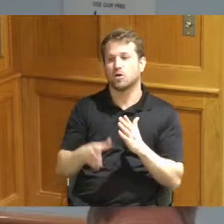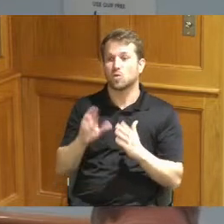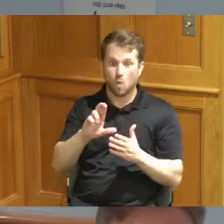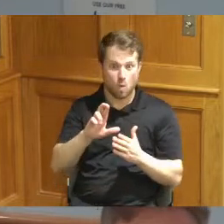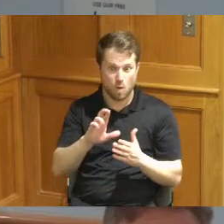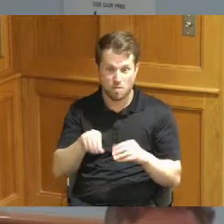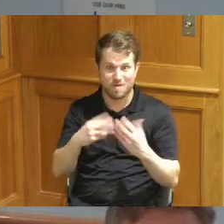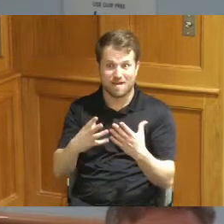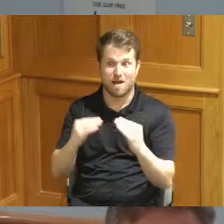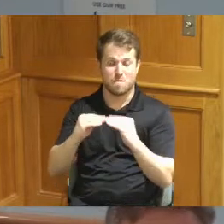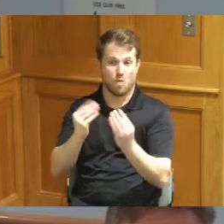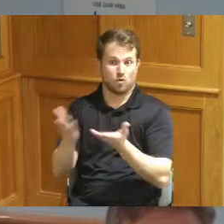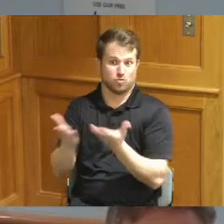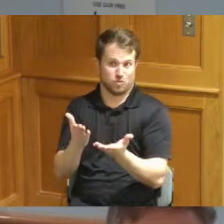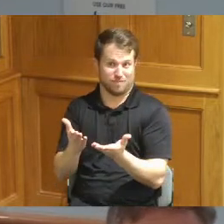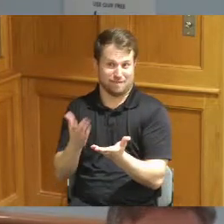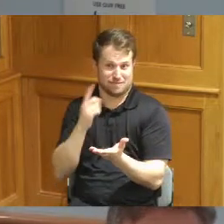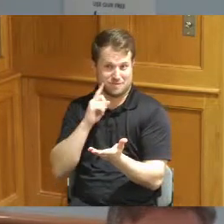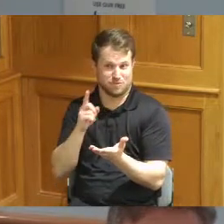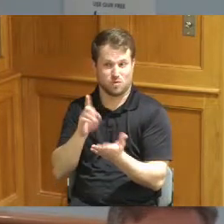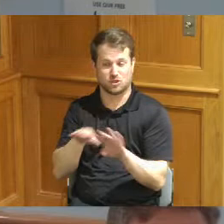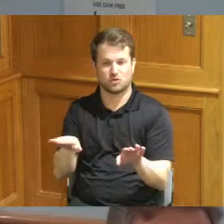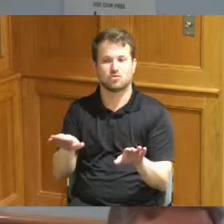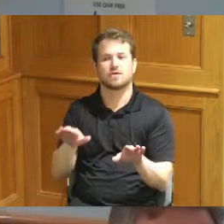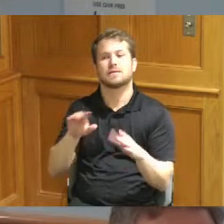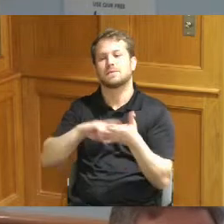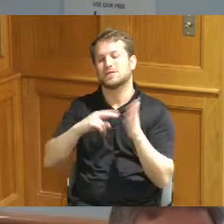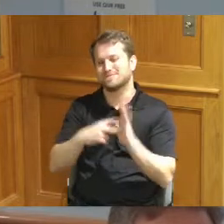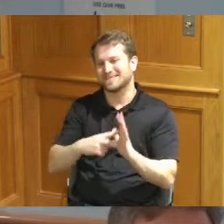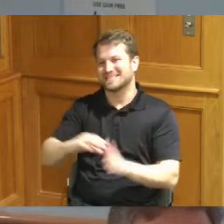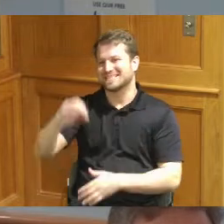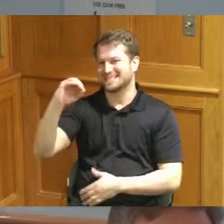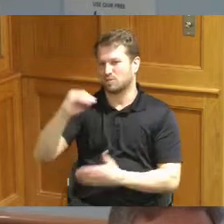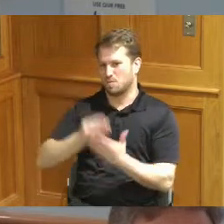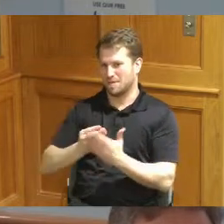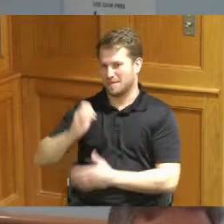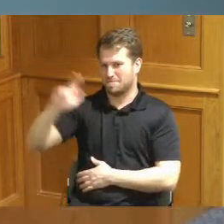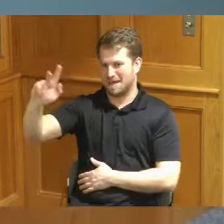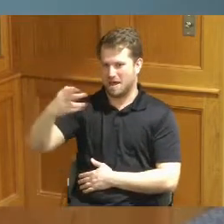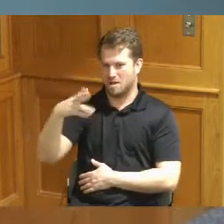goes to so that we turn zero back to HUD gotcha I was just trying to get what the overhead was